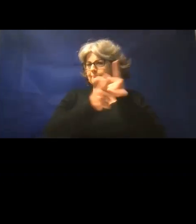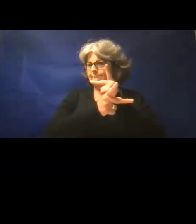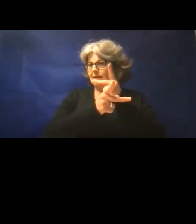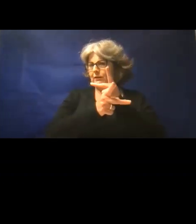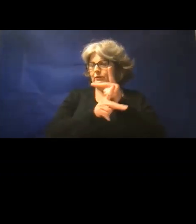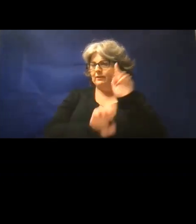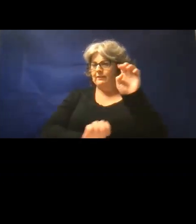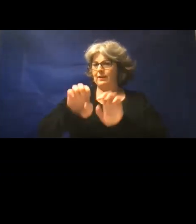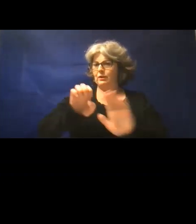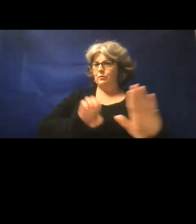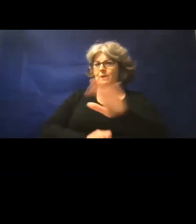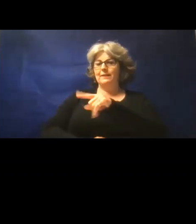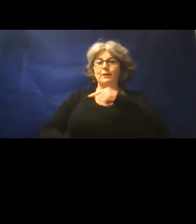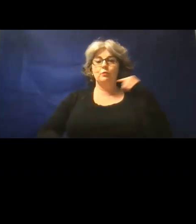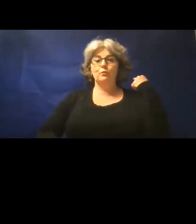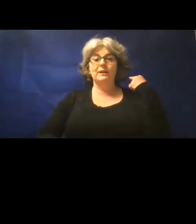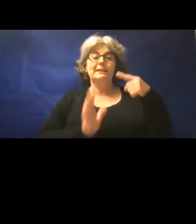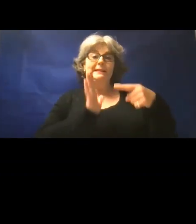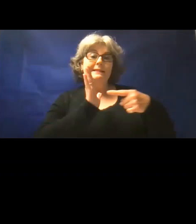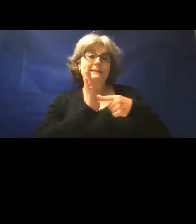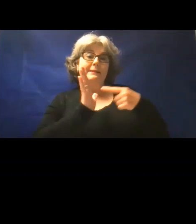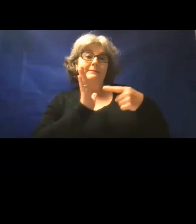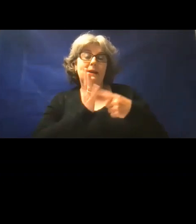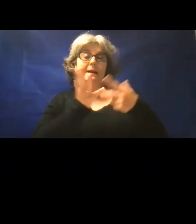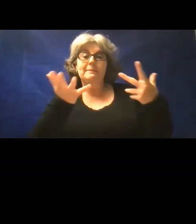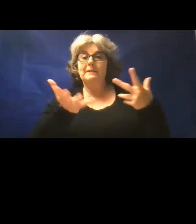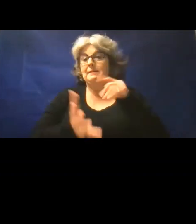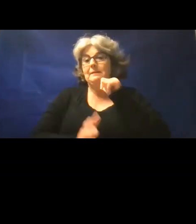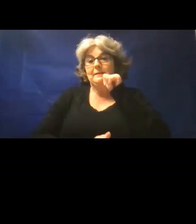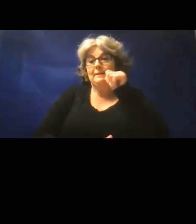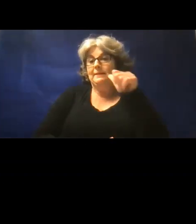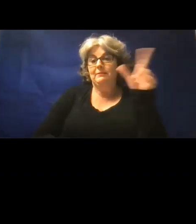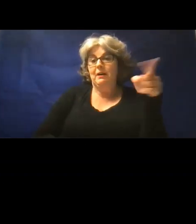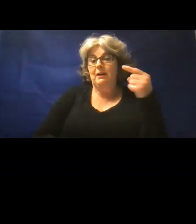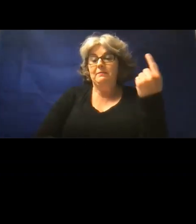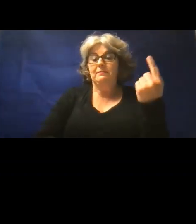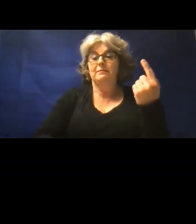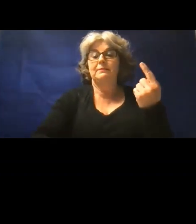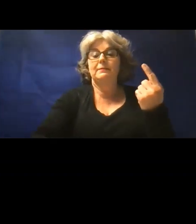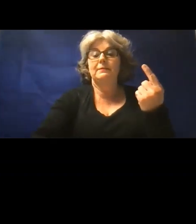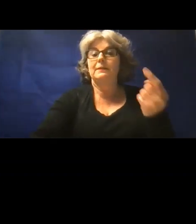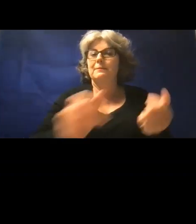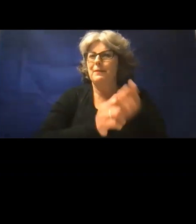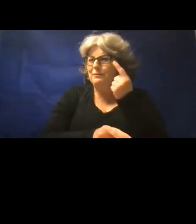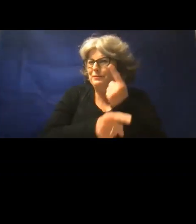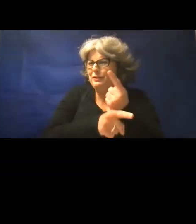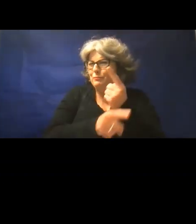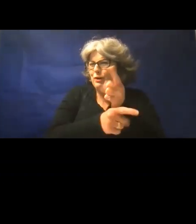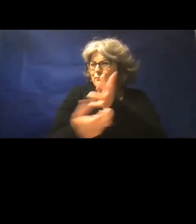and sometimes our travel advisors are are not the um the most appropriate tool for all travelers